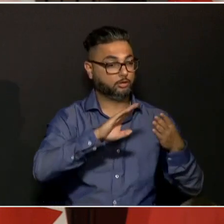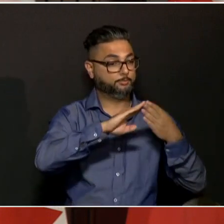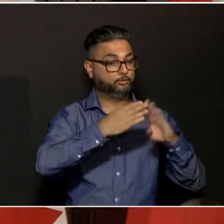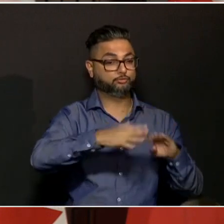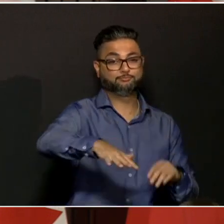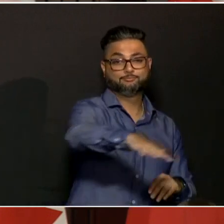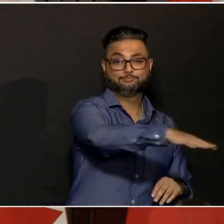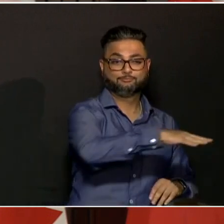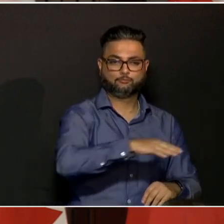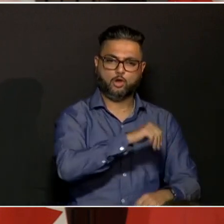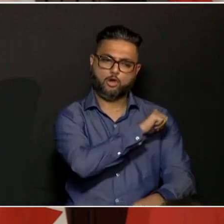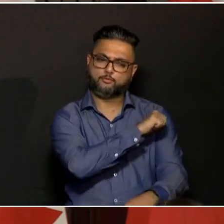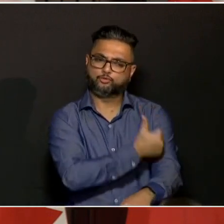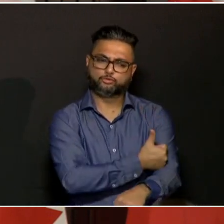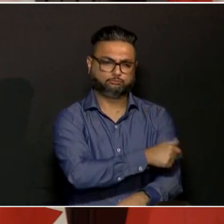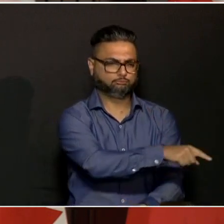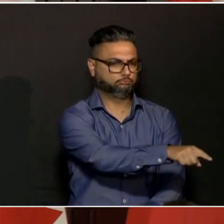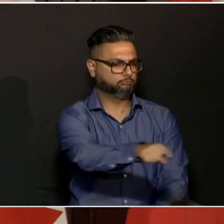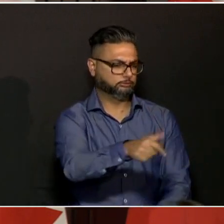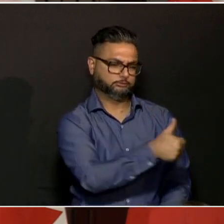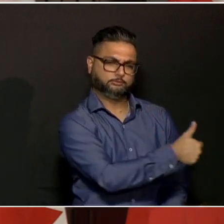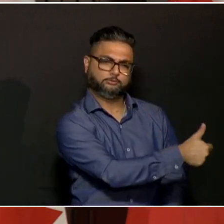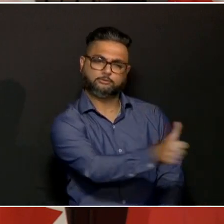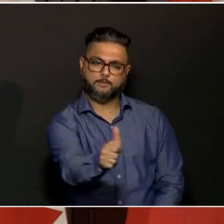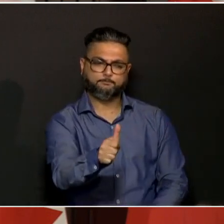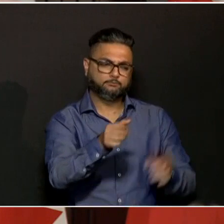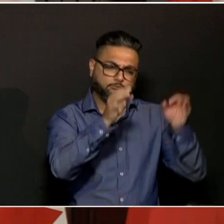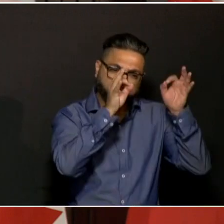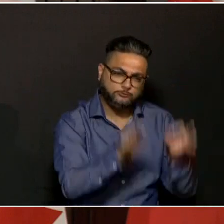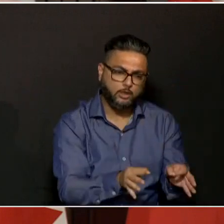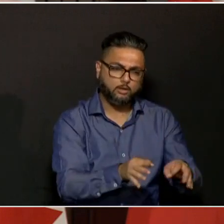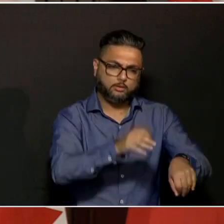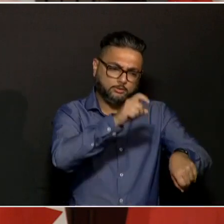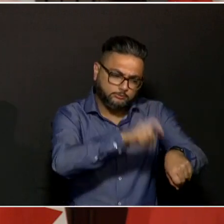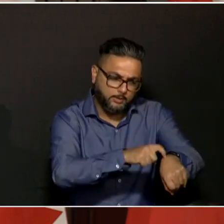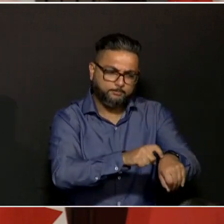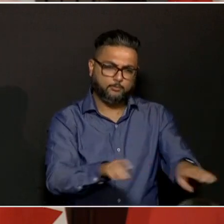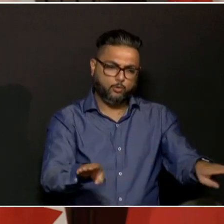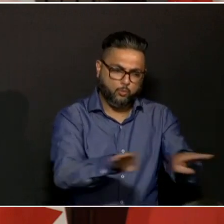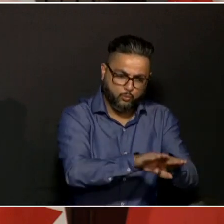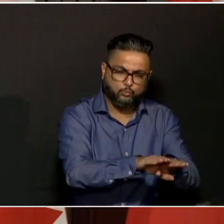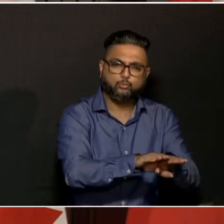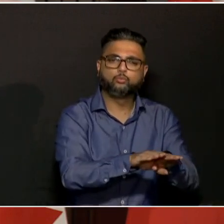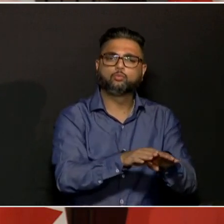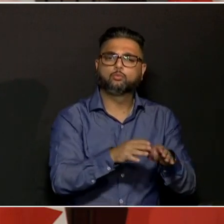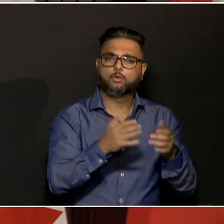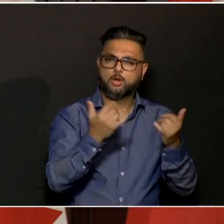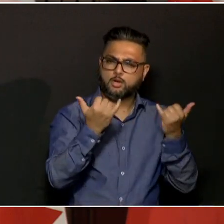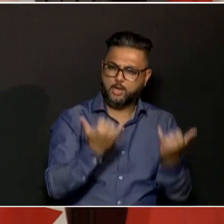really had to say. They could go out and make the changes they need to the.